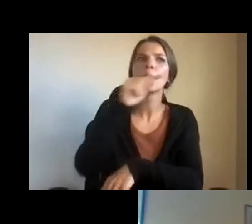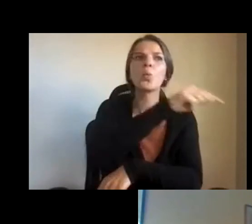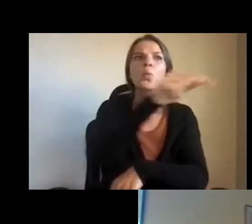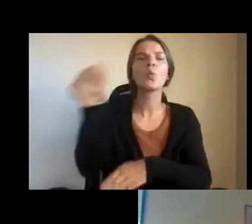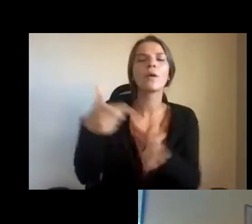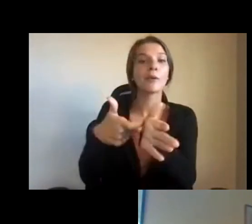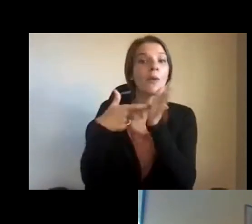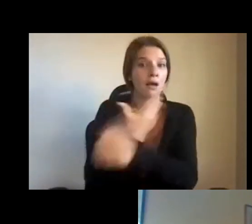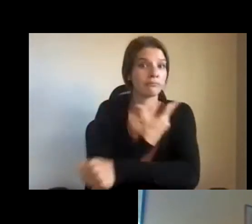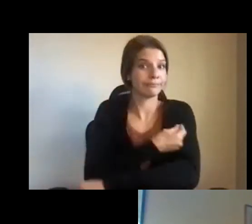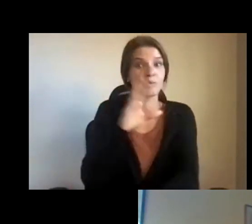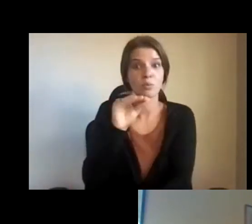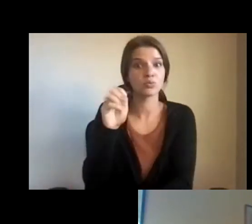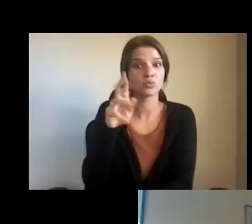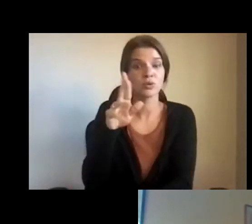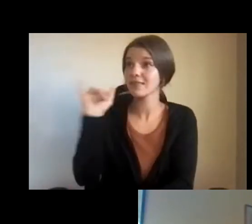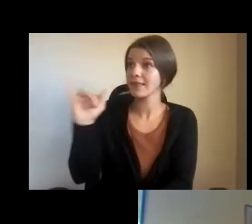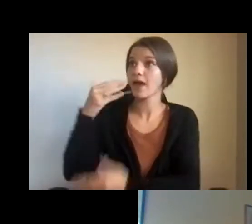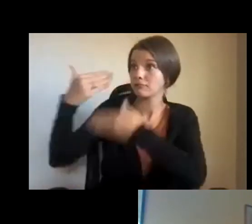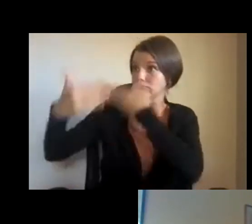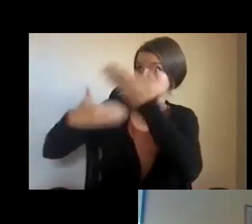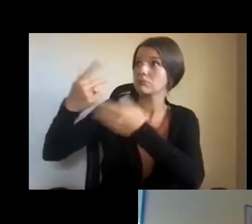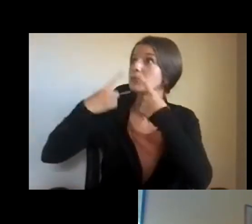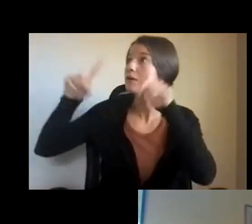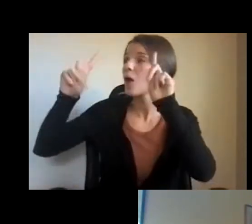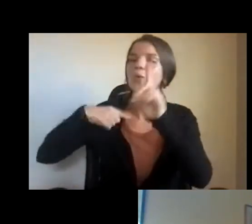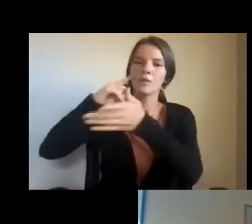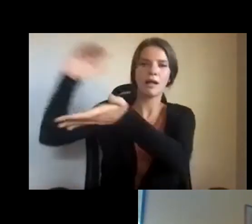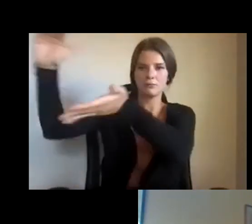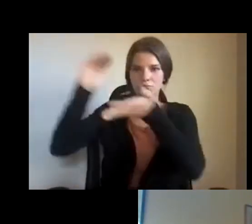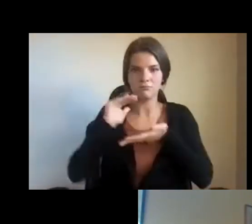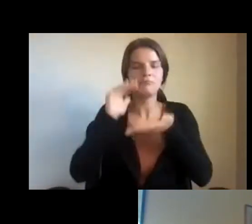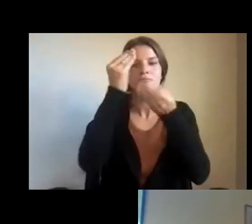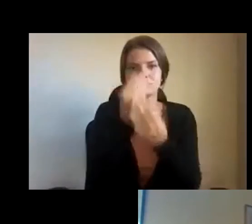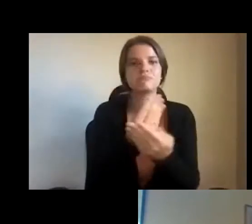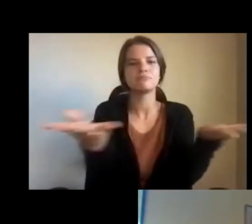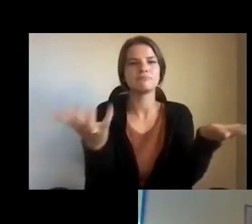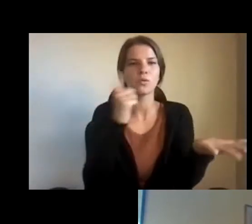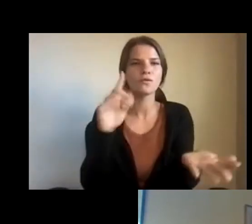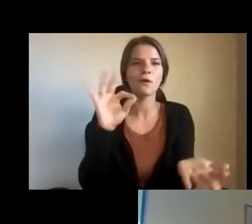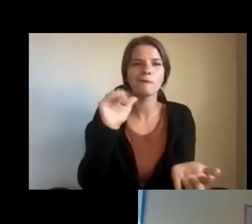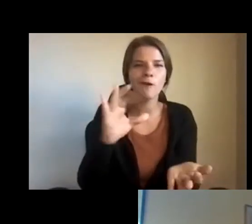comes out we will we will make sure that the information is available for faculty and staff.